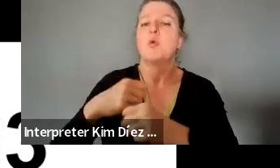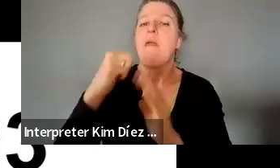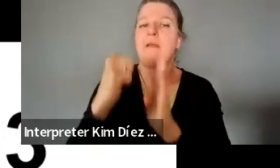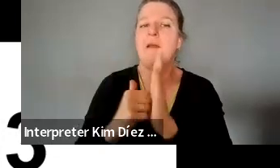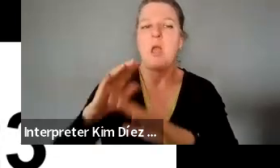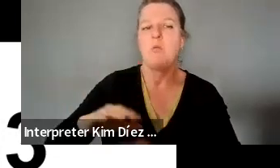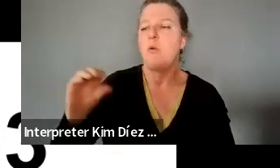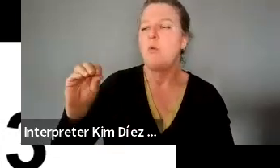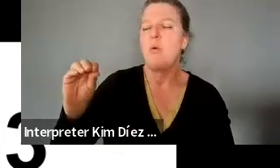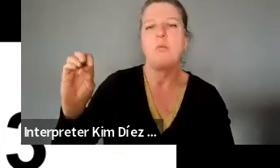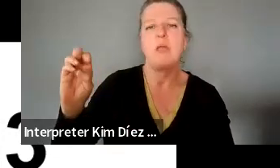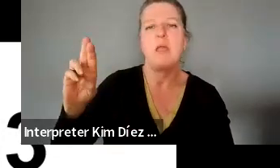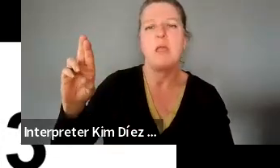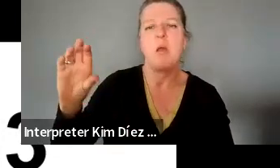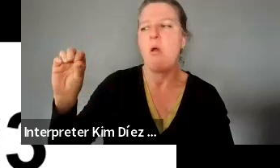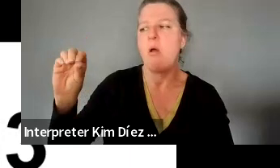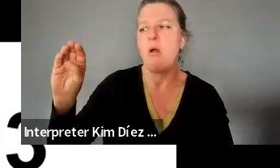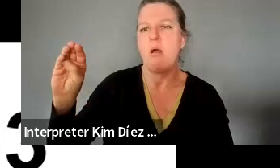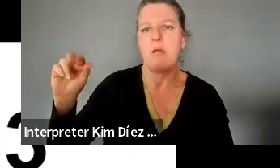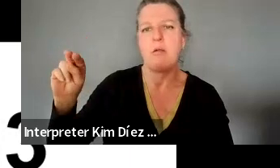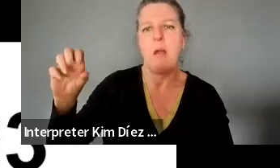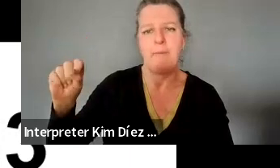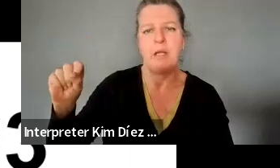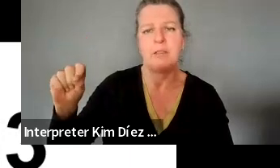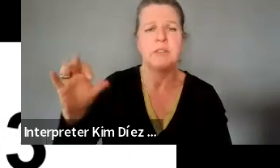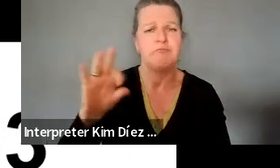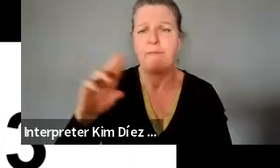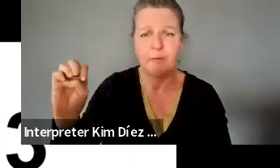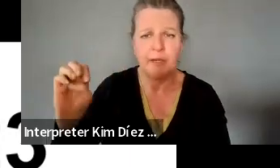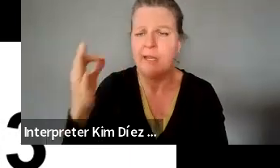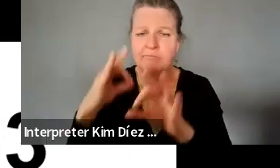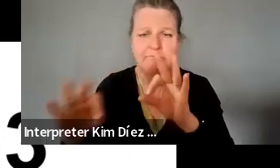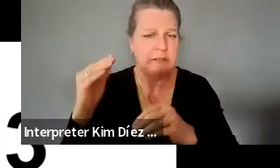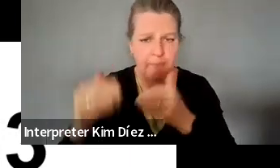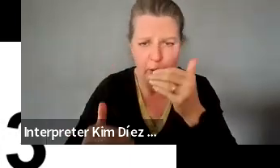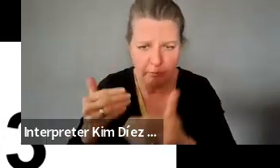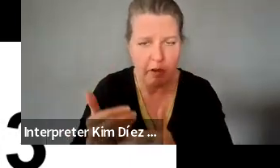It's a free account, it's a very simple step to do that, and that would be helpful if you'd like to